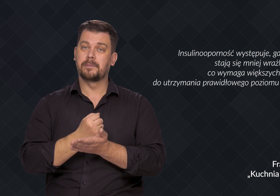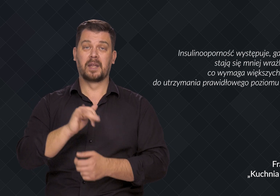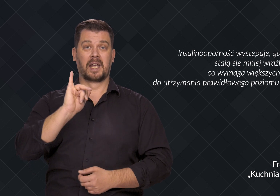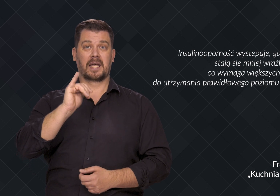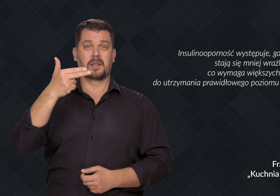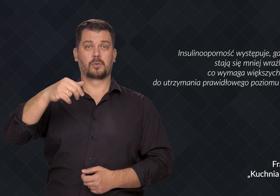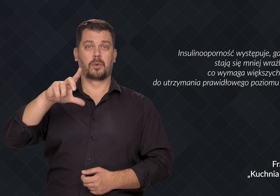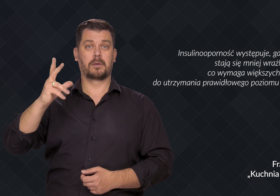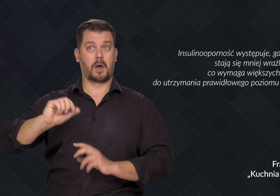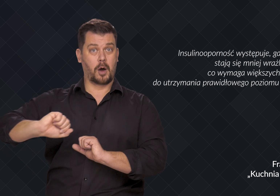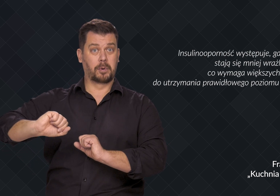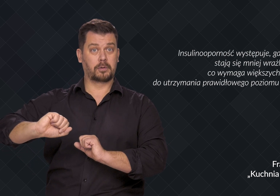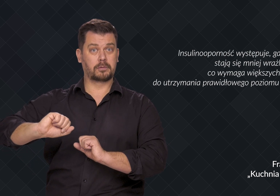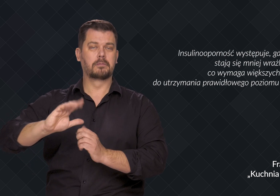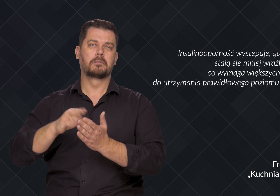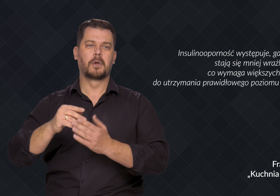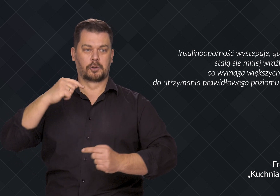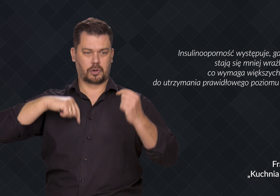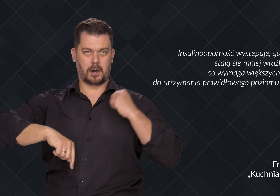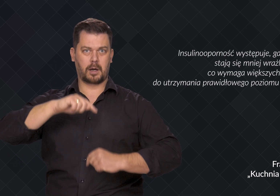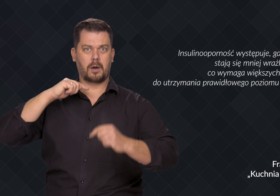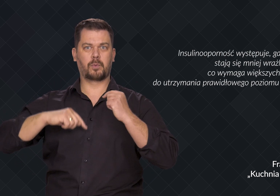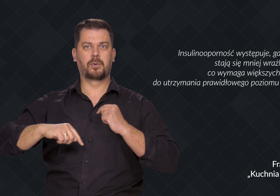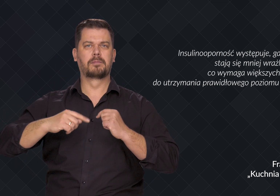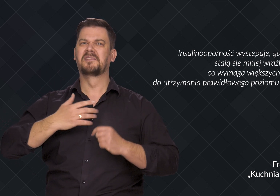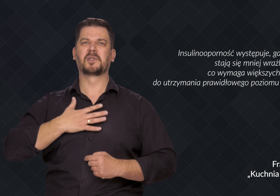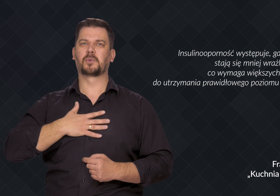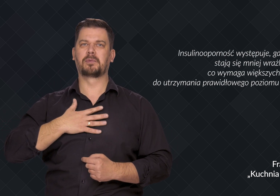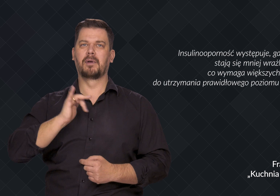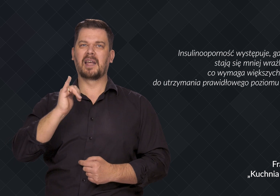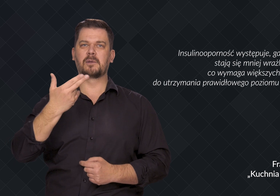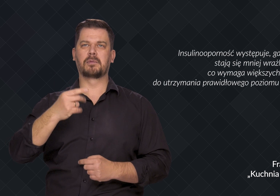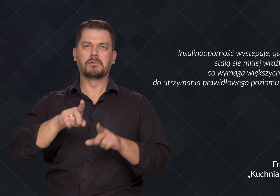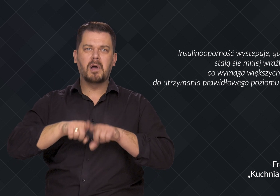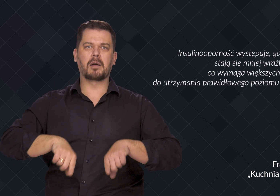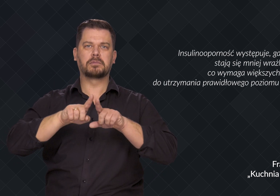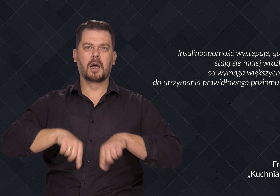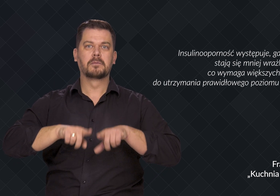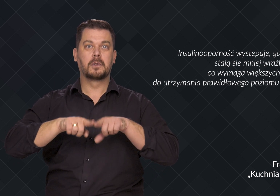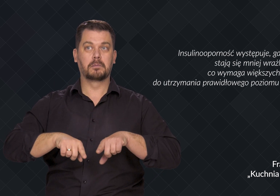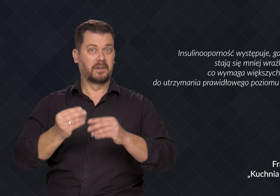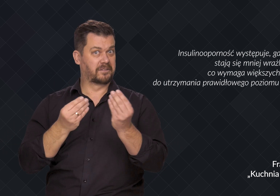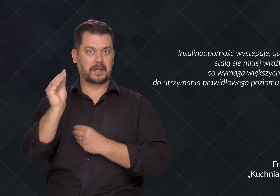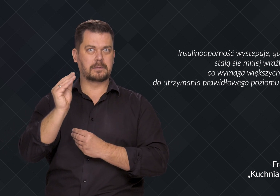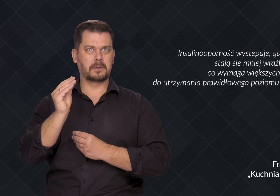Insulin resistance occurs when the body's cells become less sensitive to insulin, requiring larger amounts of the hormone